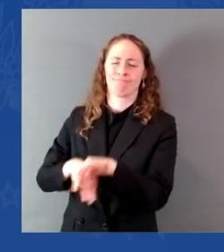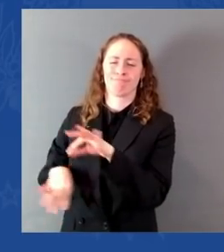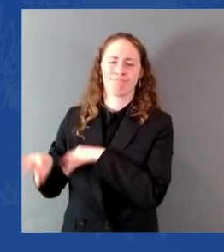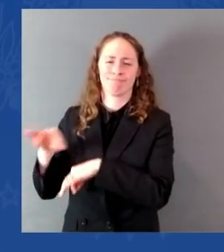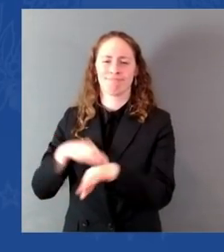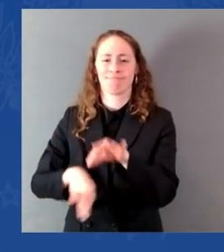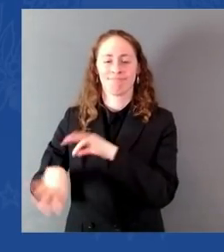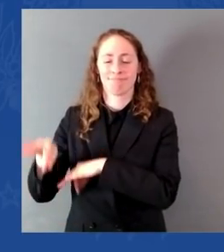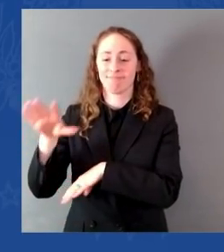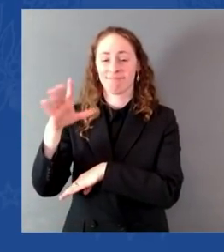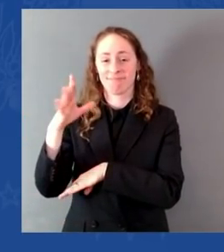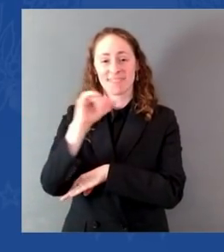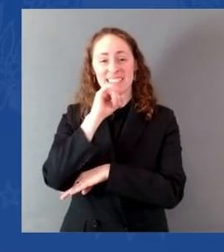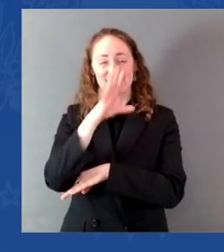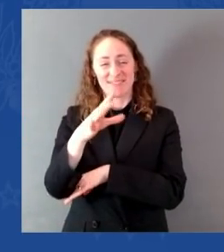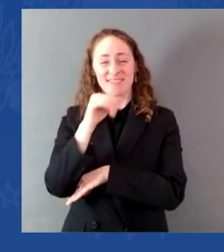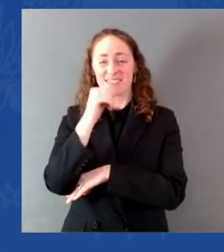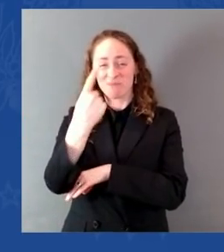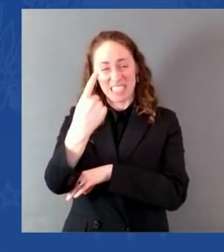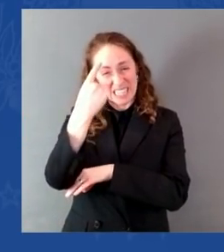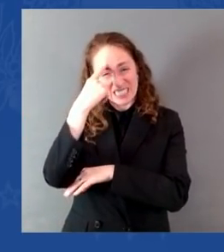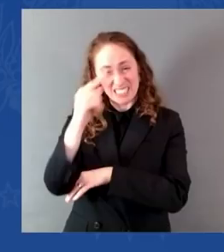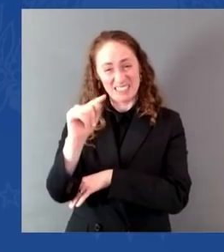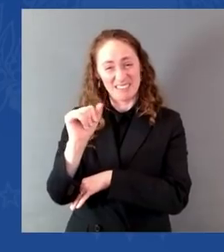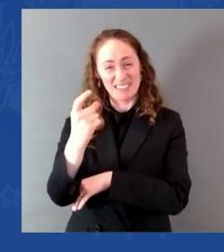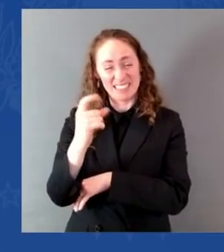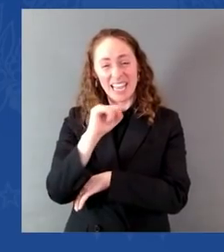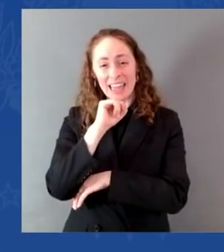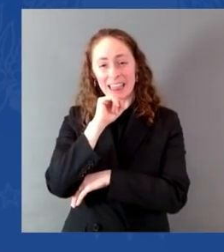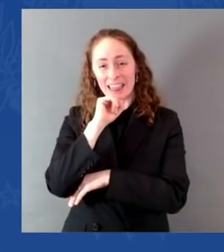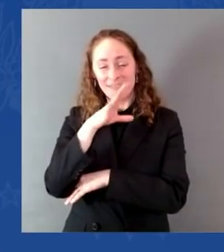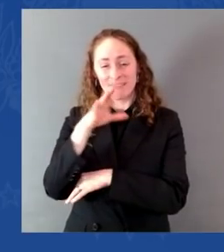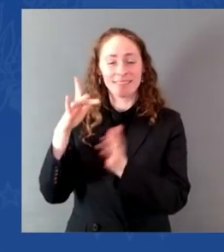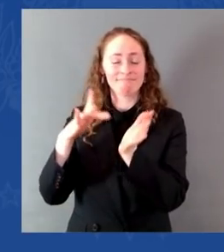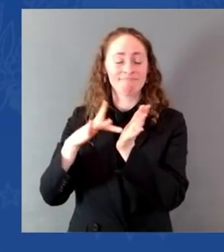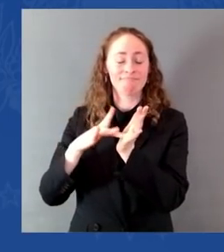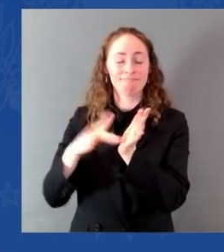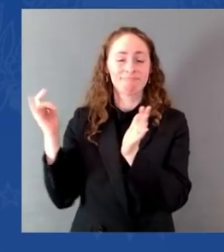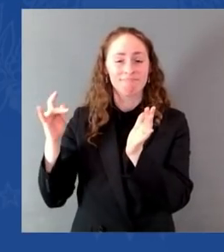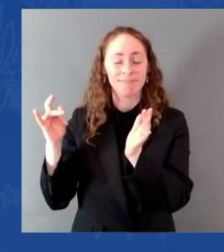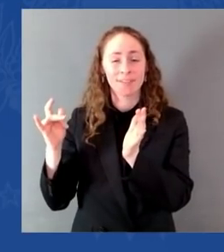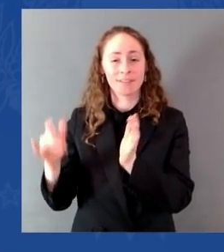Come on, folks. You have -- it used to be during the last Bush administration